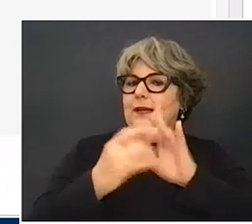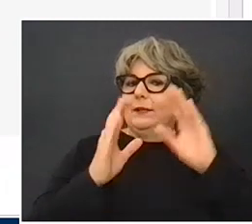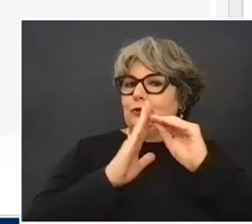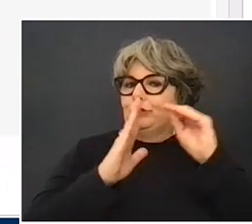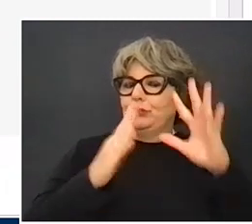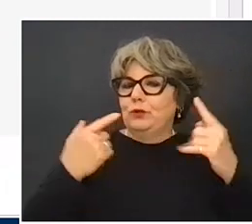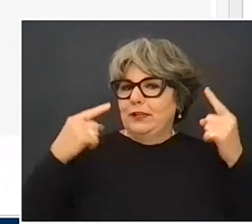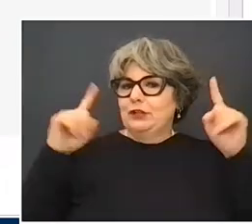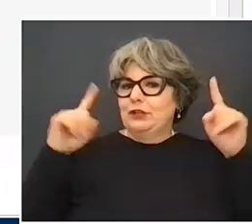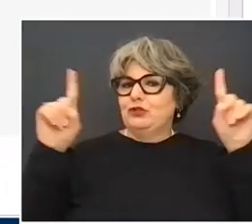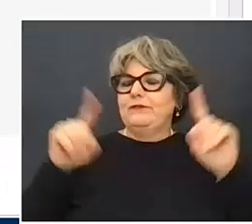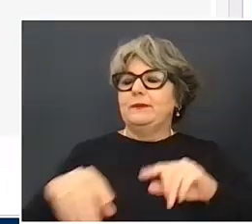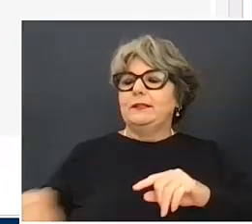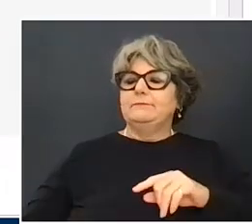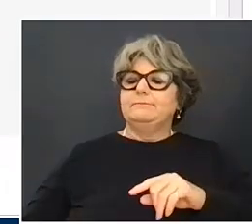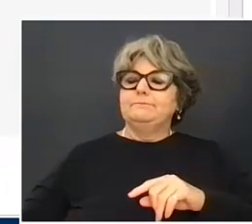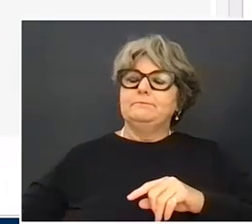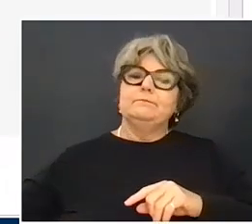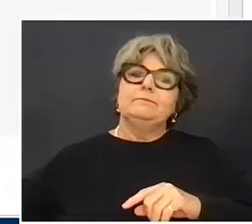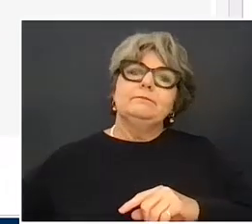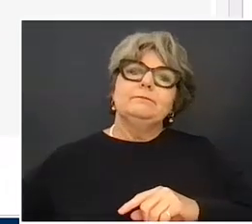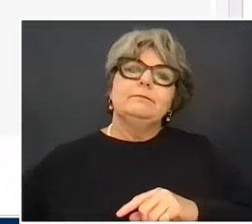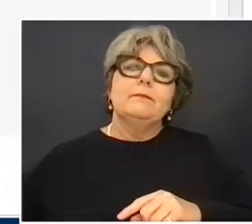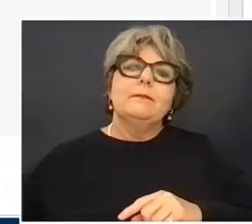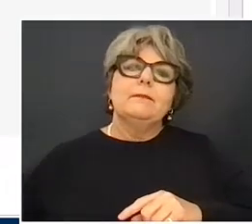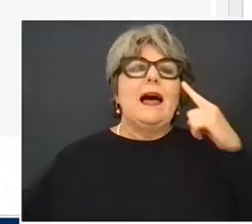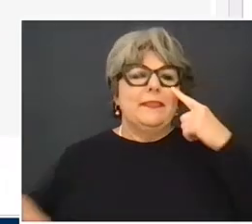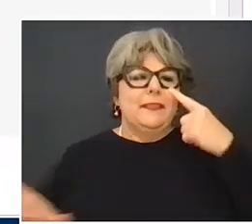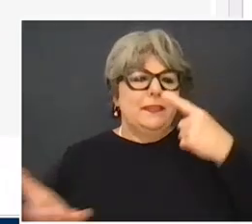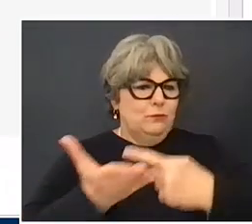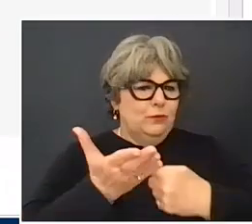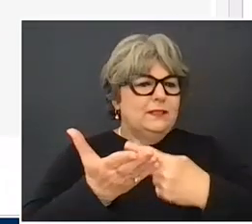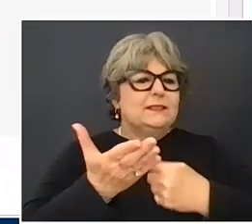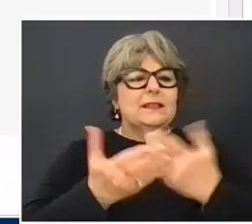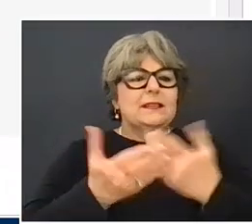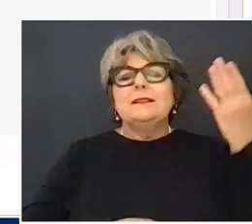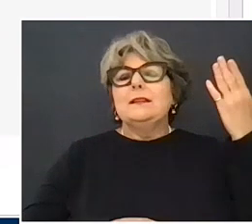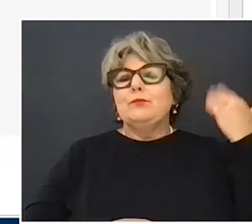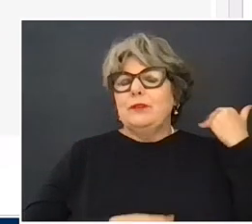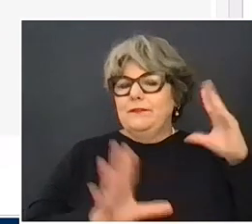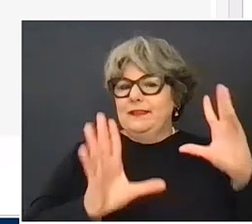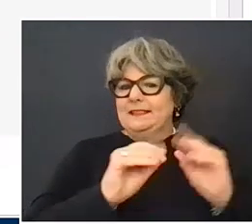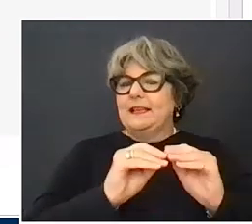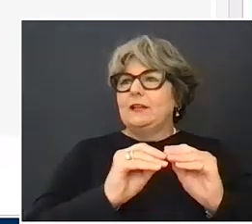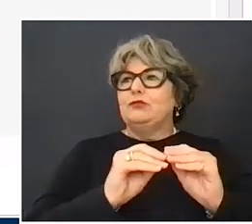And again, I think we've discussed this in the previous session. We just think that